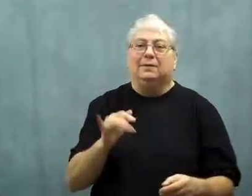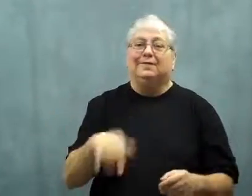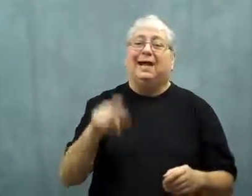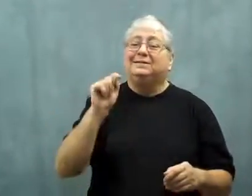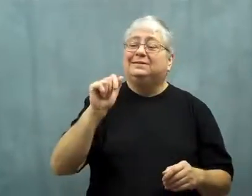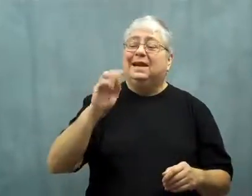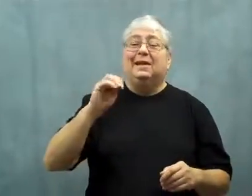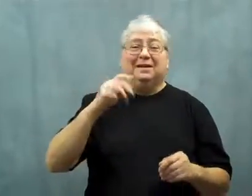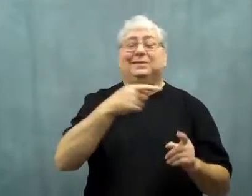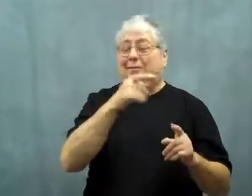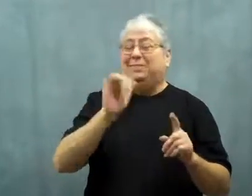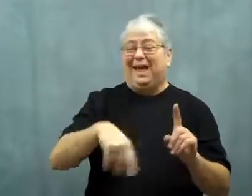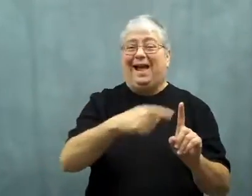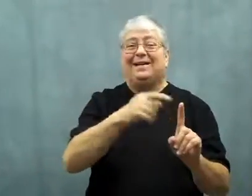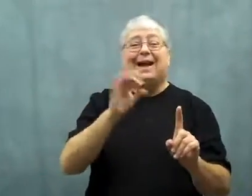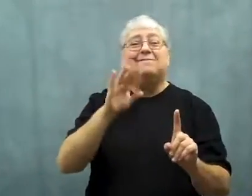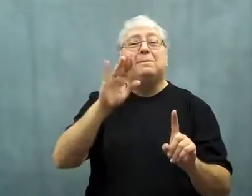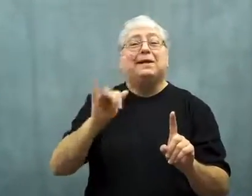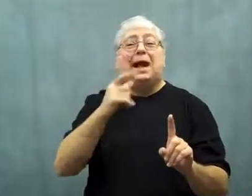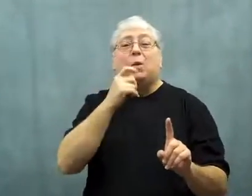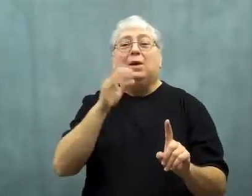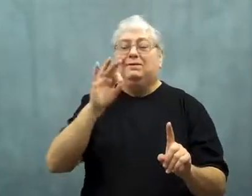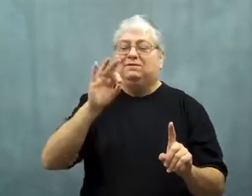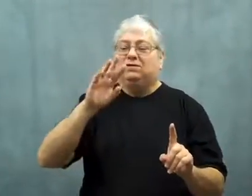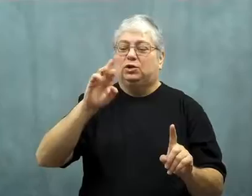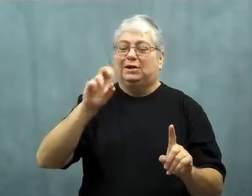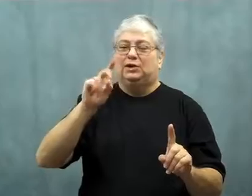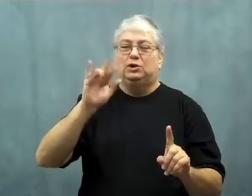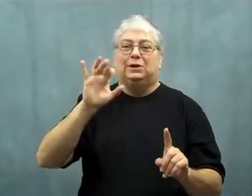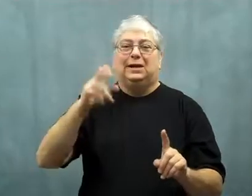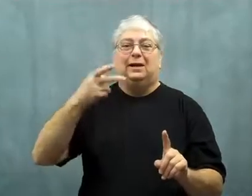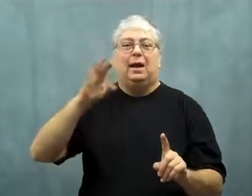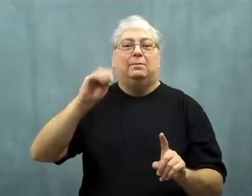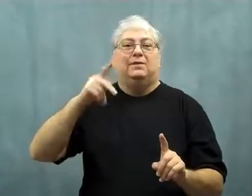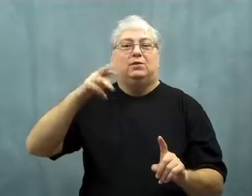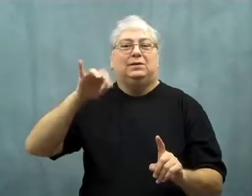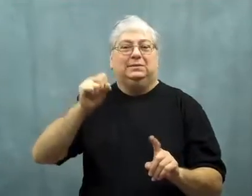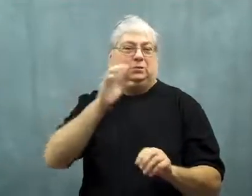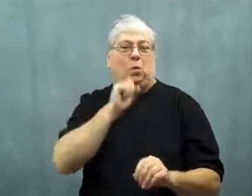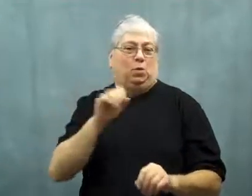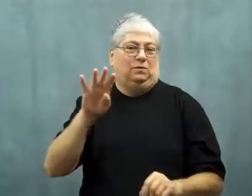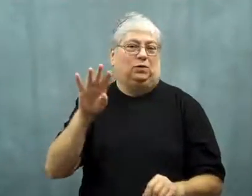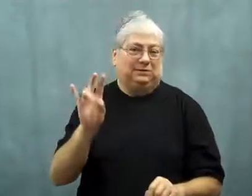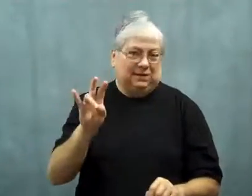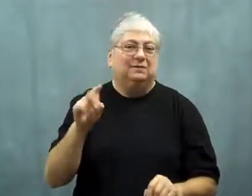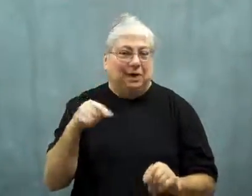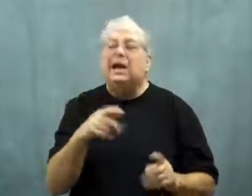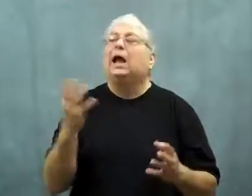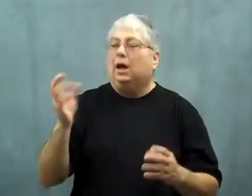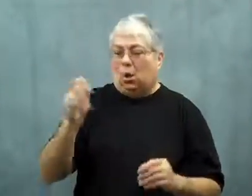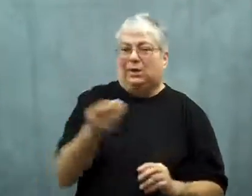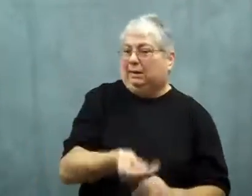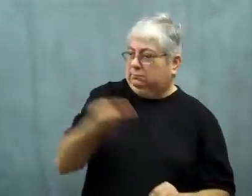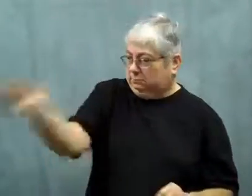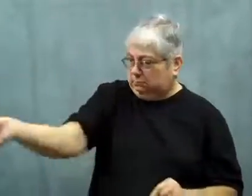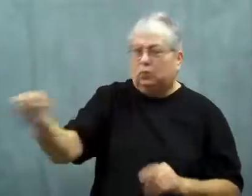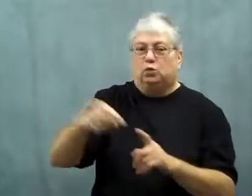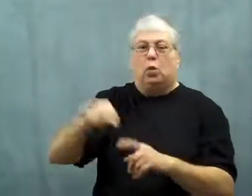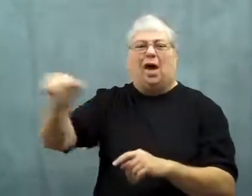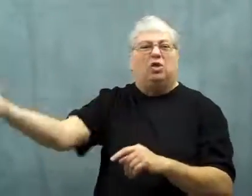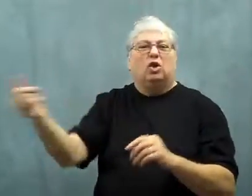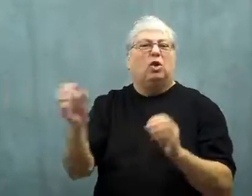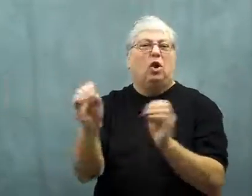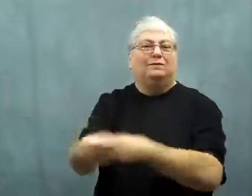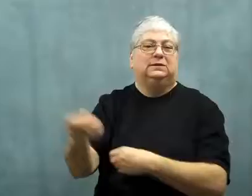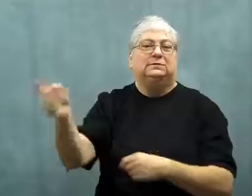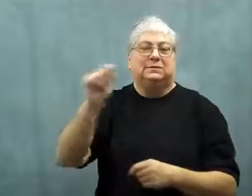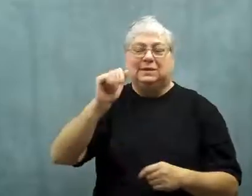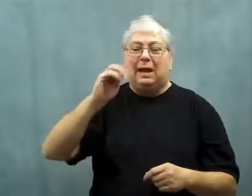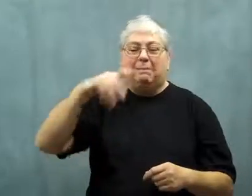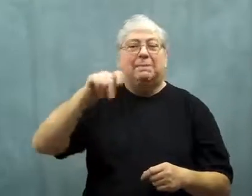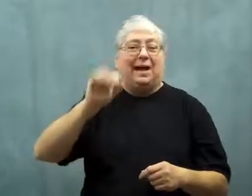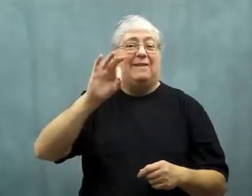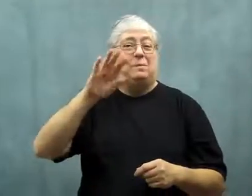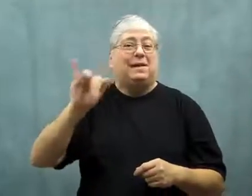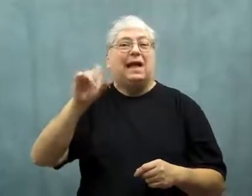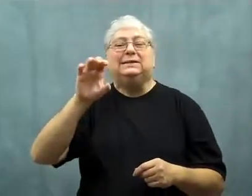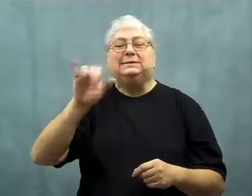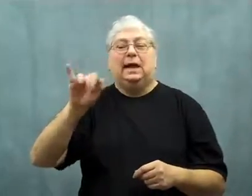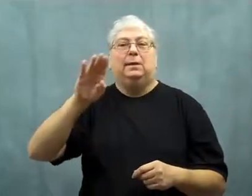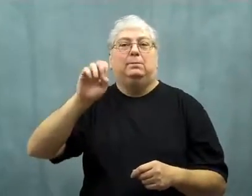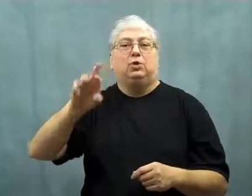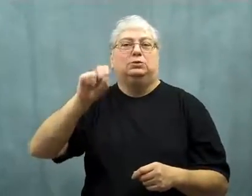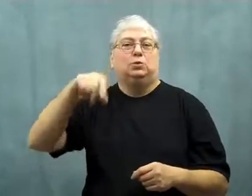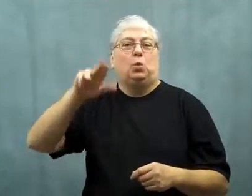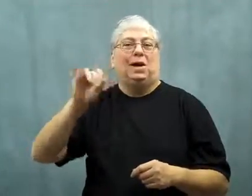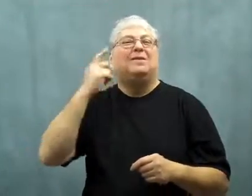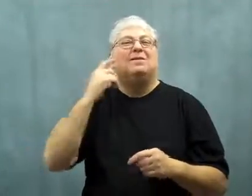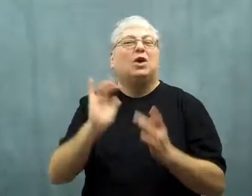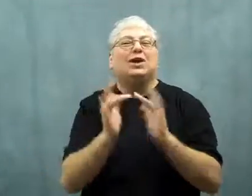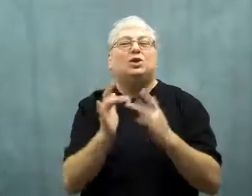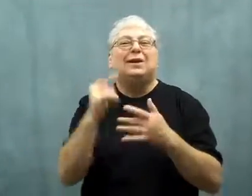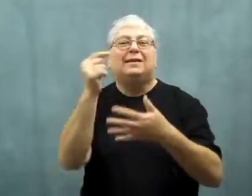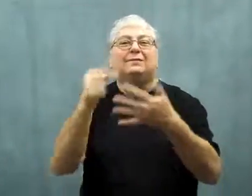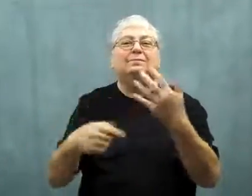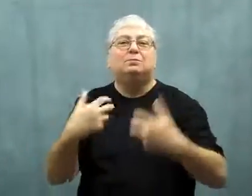The FBI agent was 47 year old Frederick Humphries.